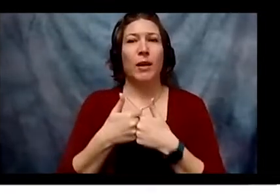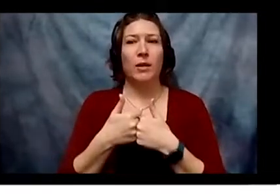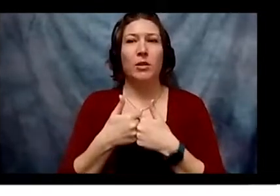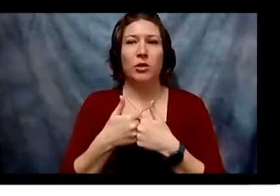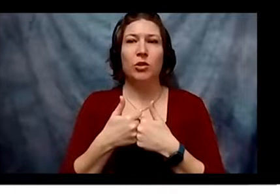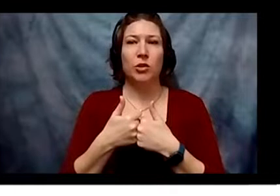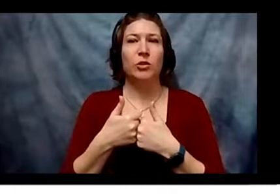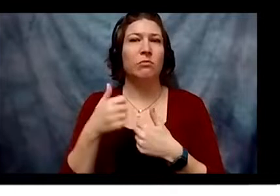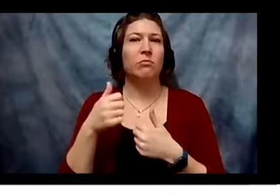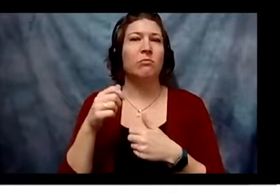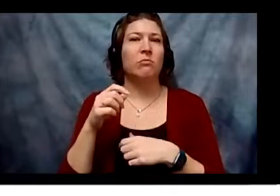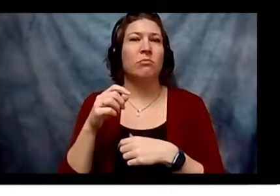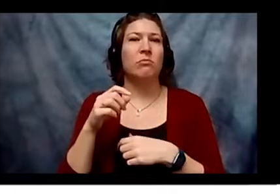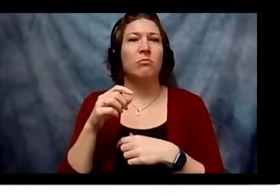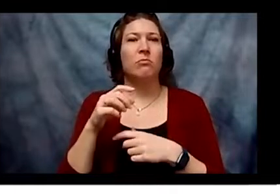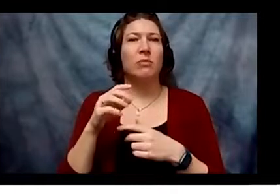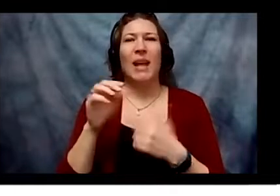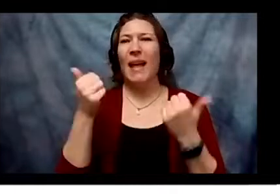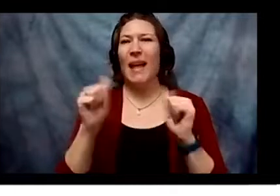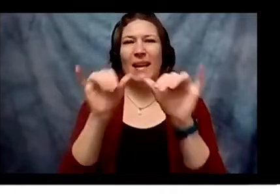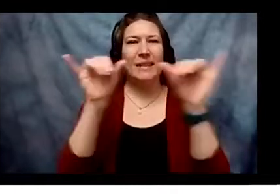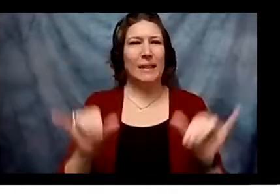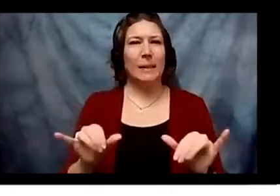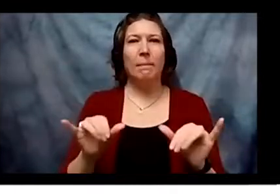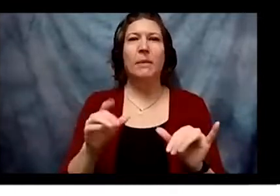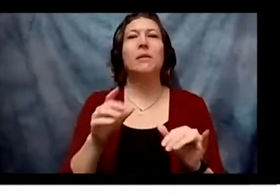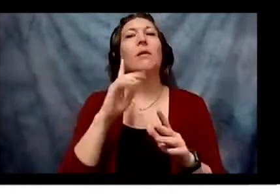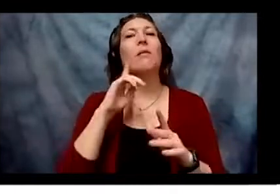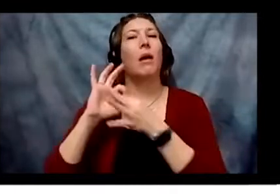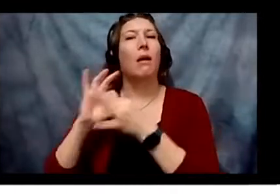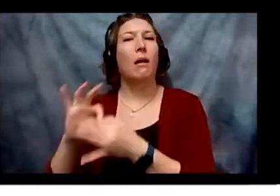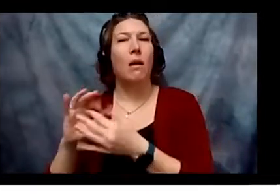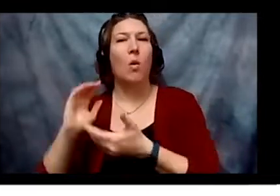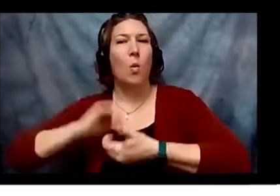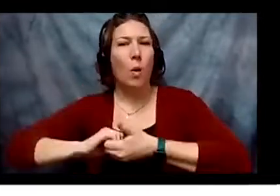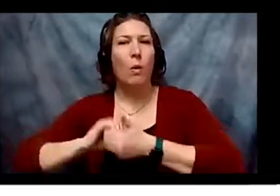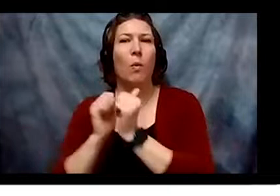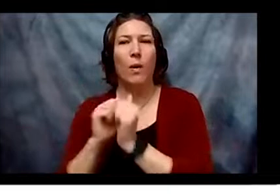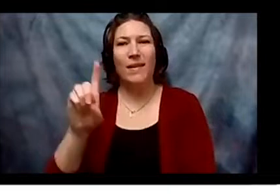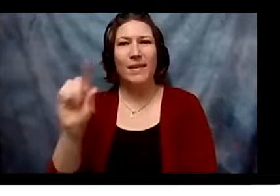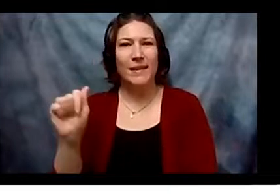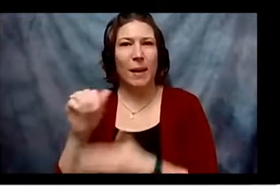collaboration with disabled leaders. And join us for the for